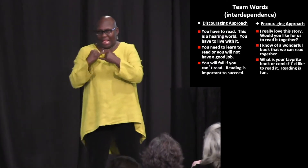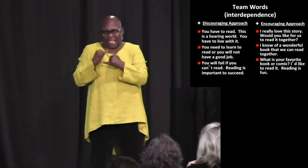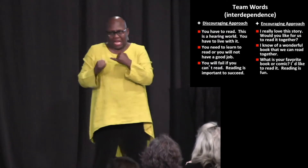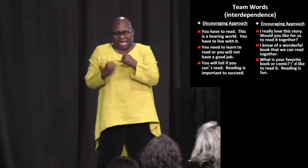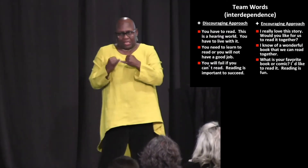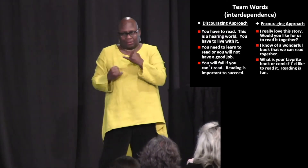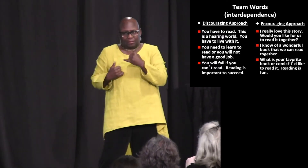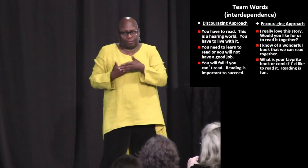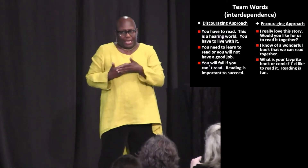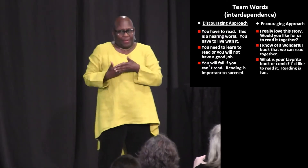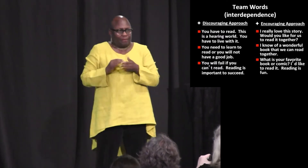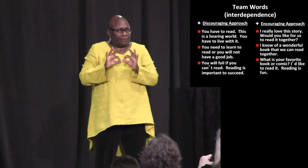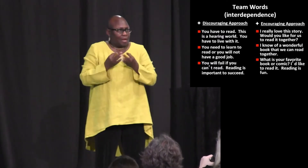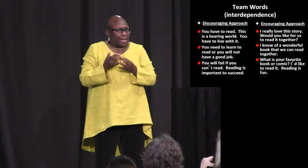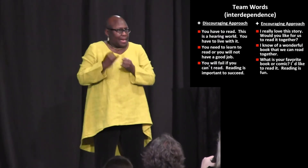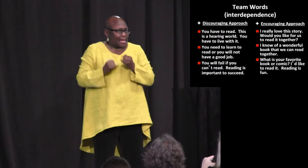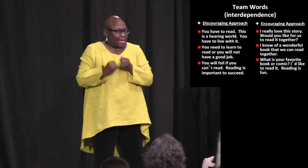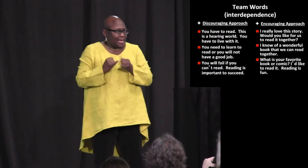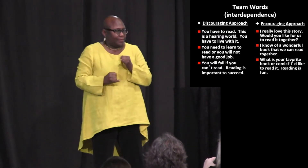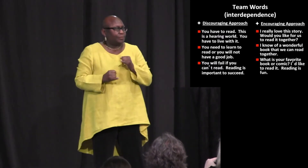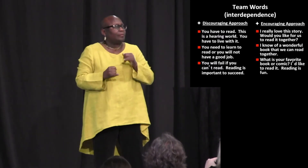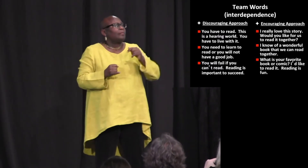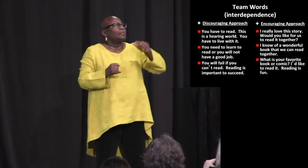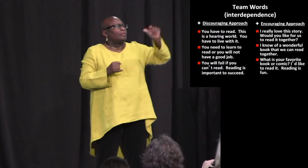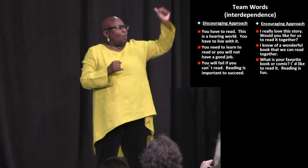Supposed we use encouraging language instead?